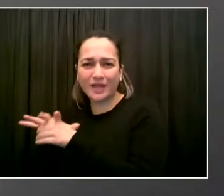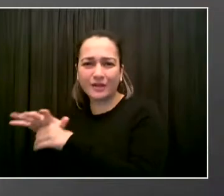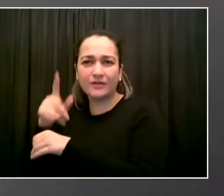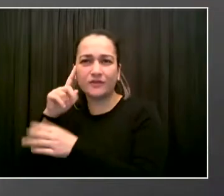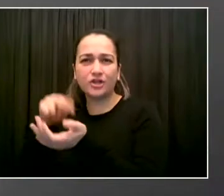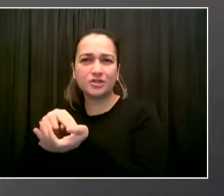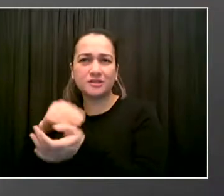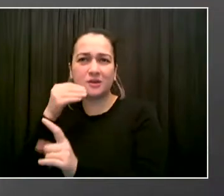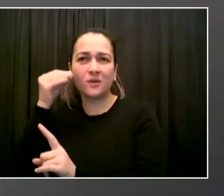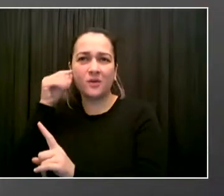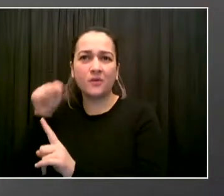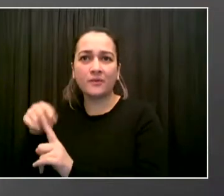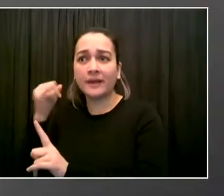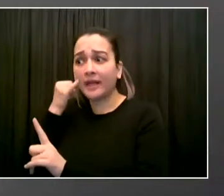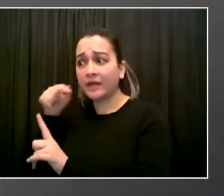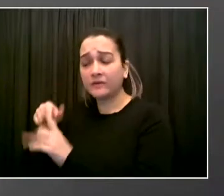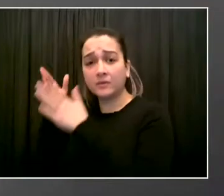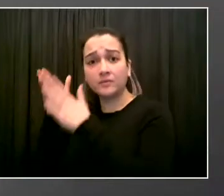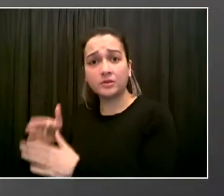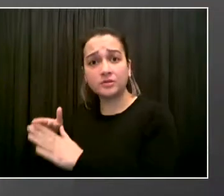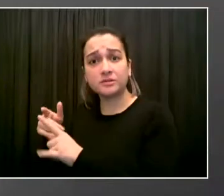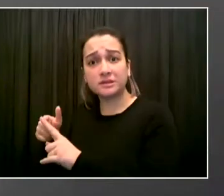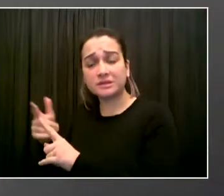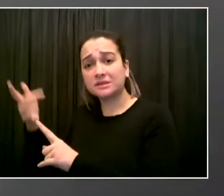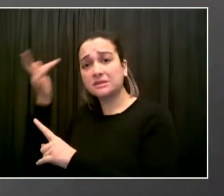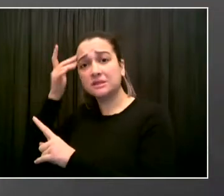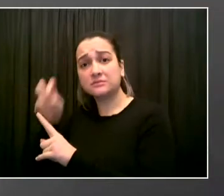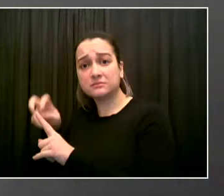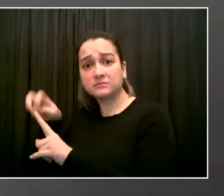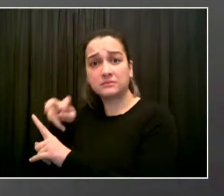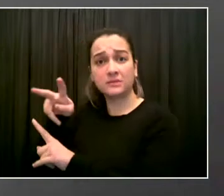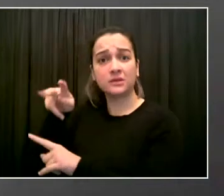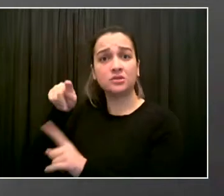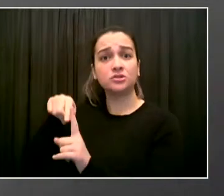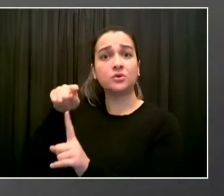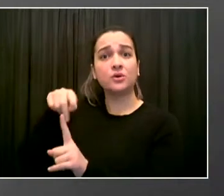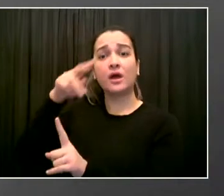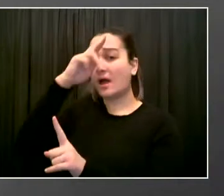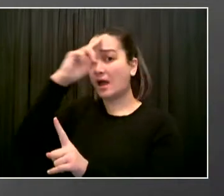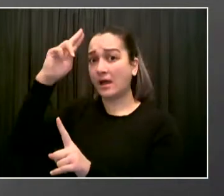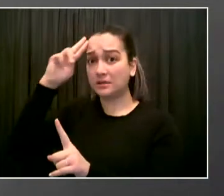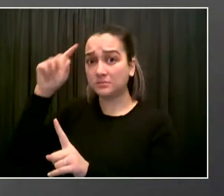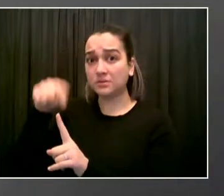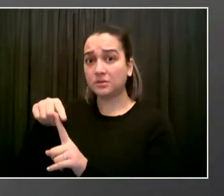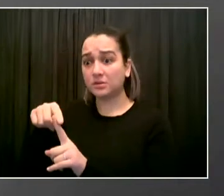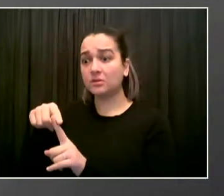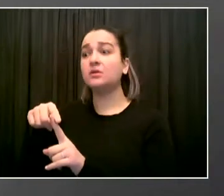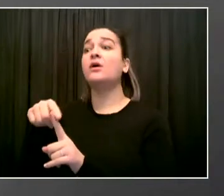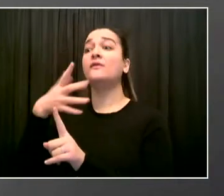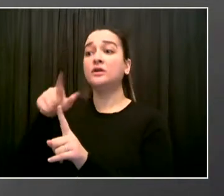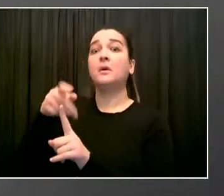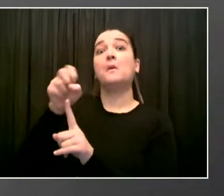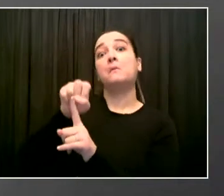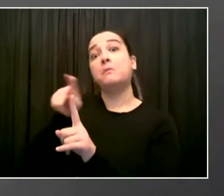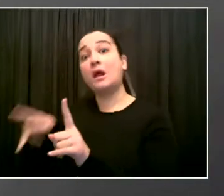RATHER THAN RETURN THEY